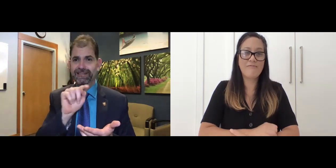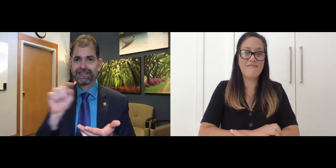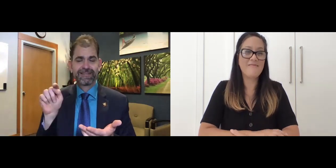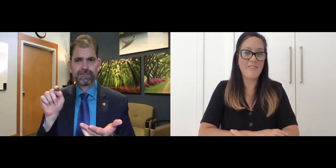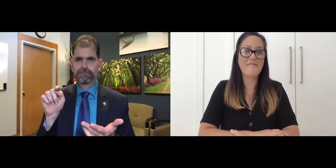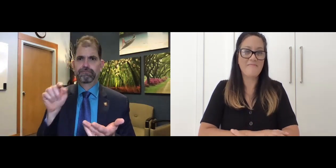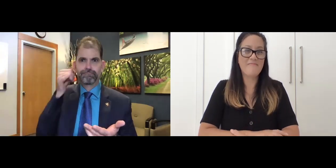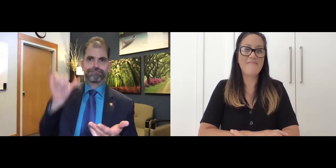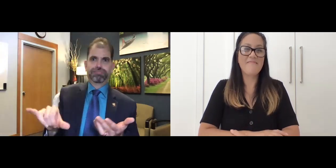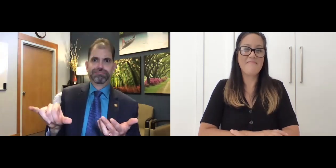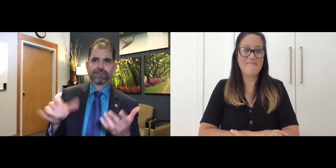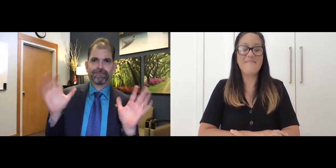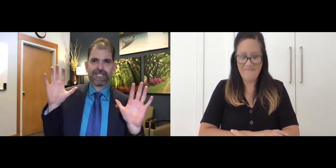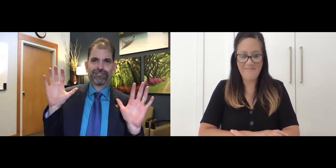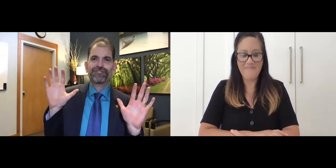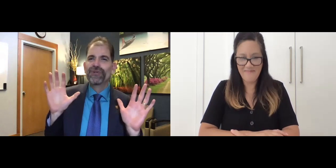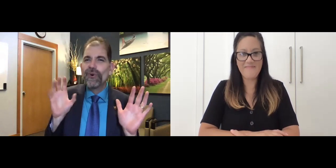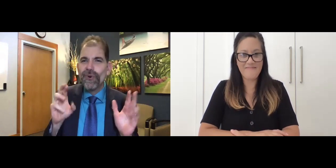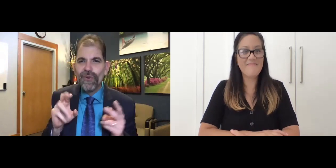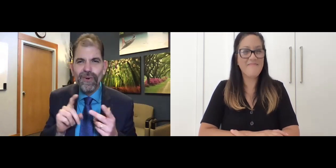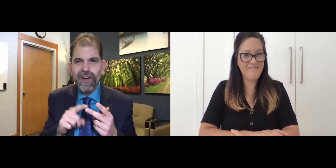like that with the operator with the relay,